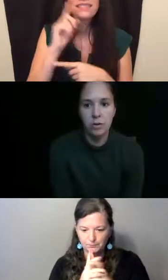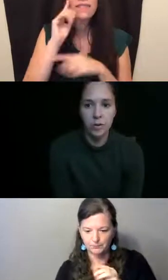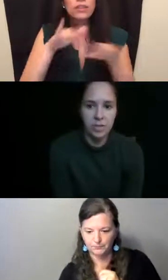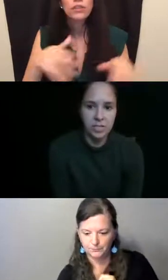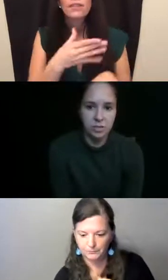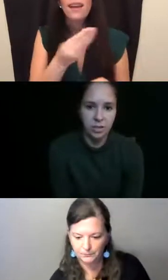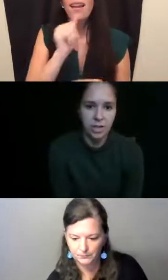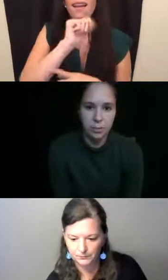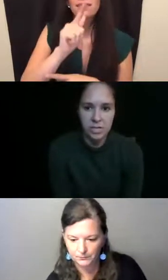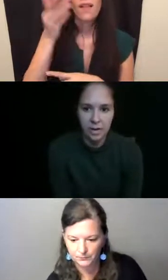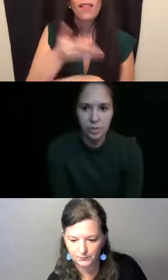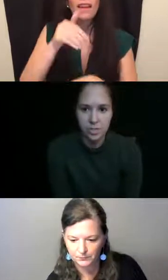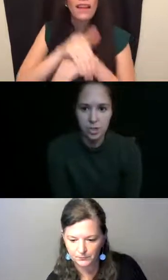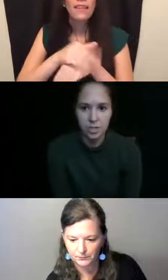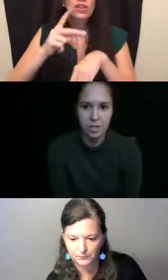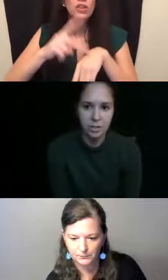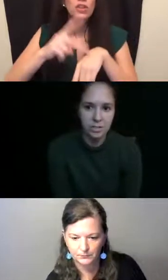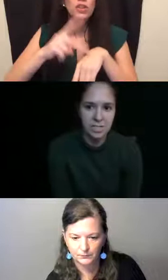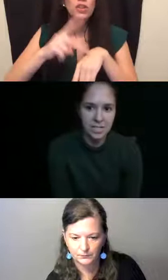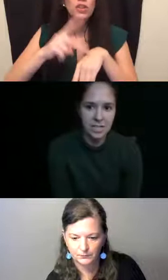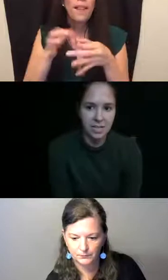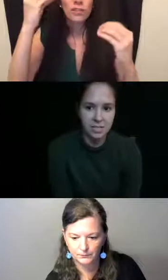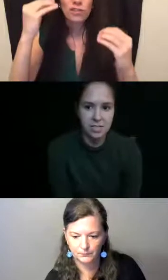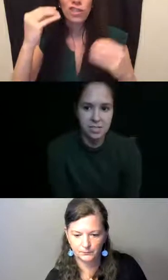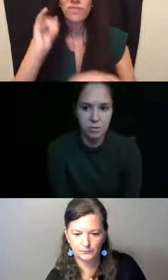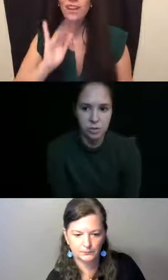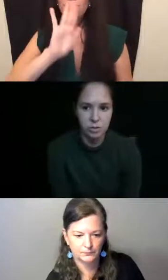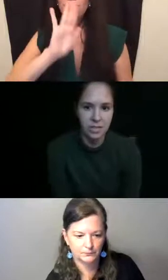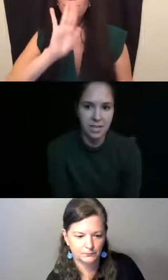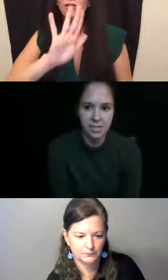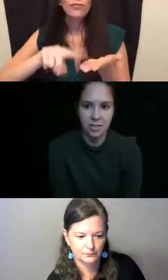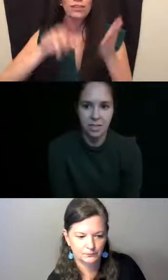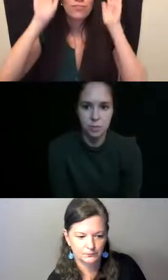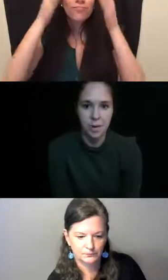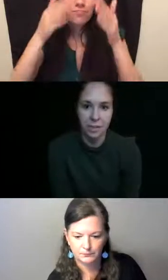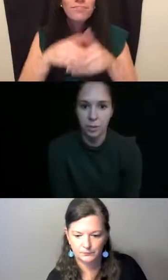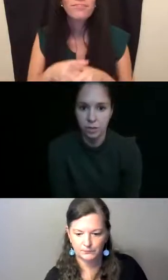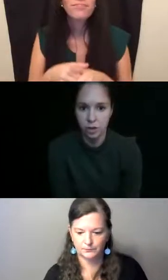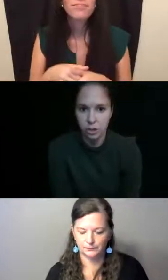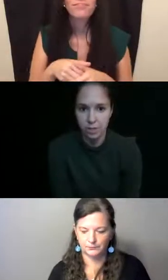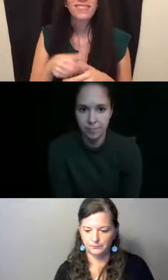Her focuses are on language acquisition and literacy and Deaf children and ASL English, bilingual instruction.